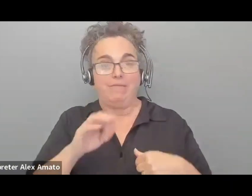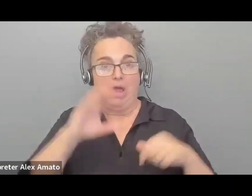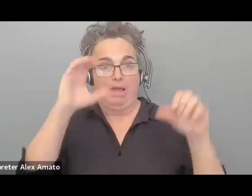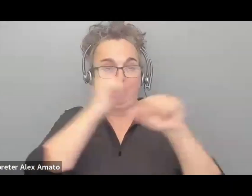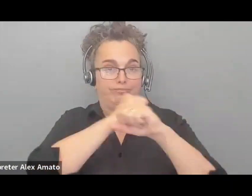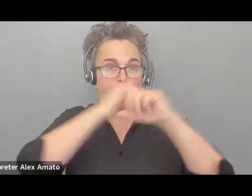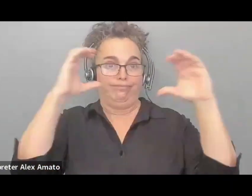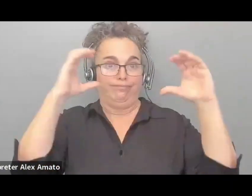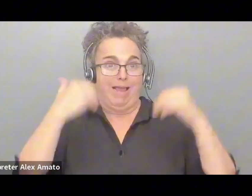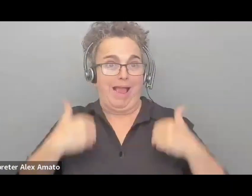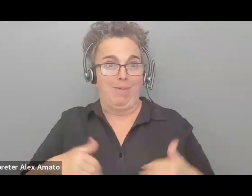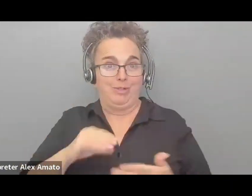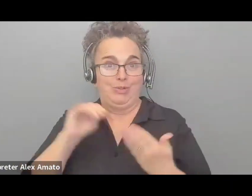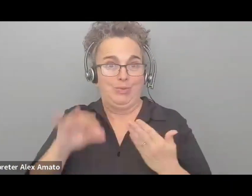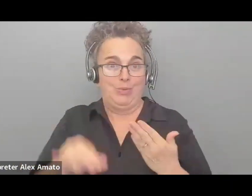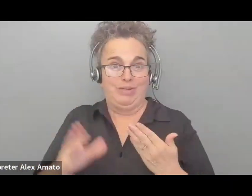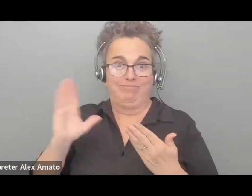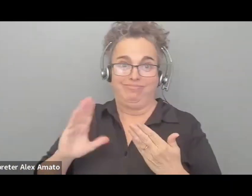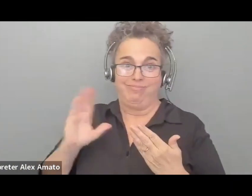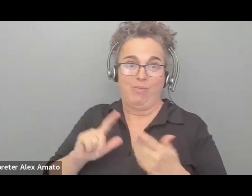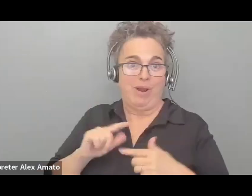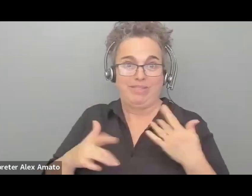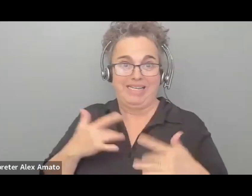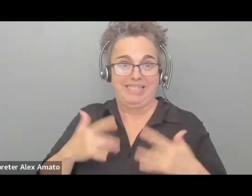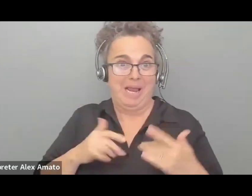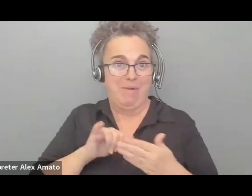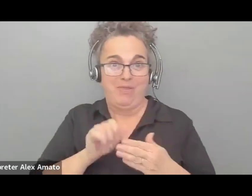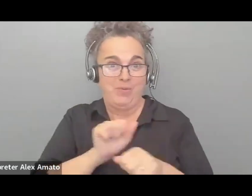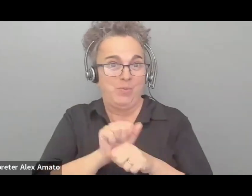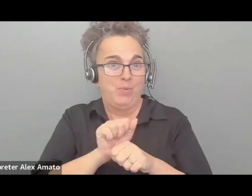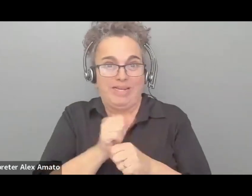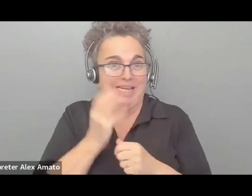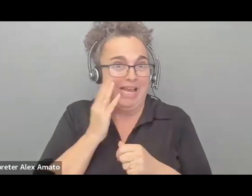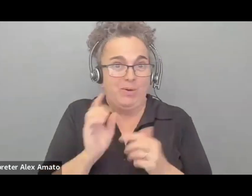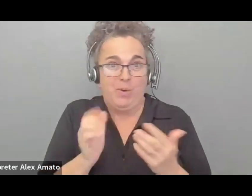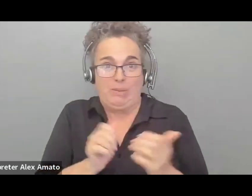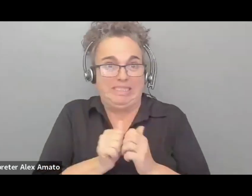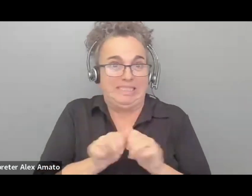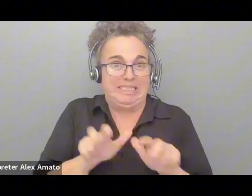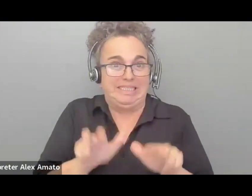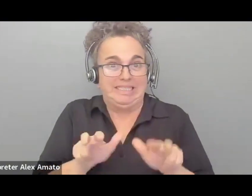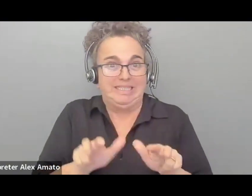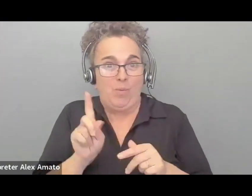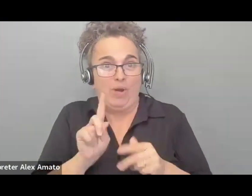when I was really excited about this work and I didn't know where to get started, I think the first thing I would say is that you don't have